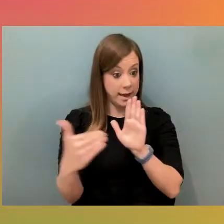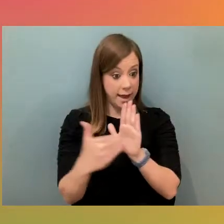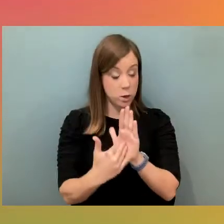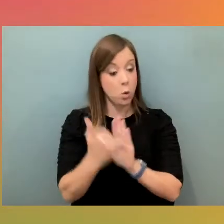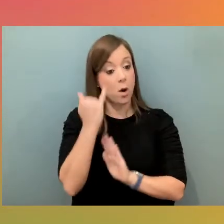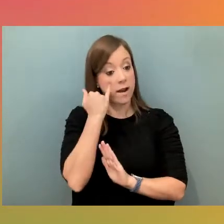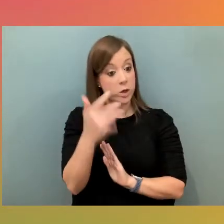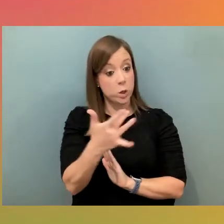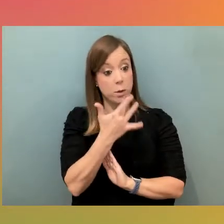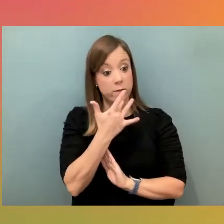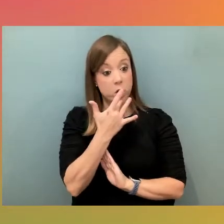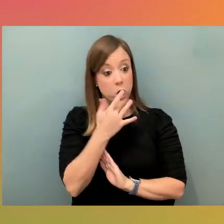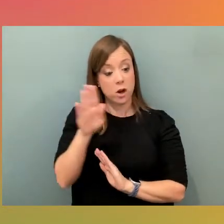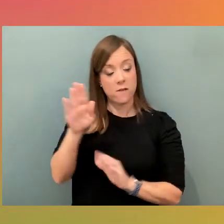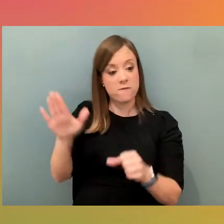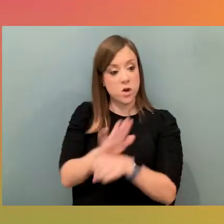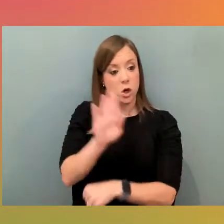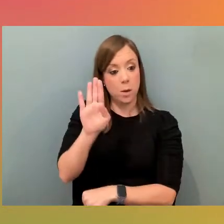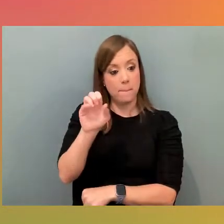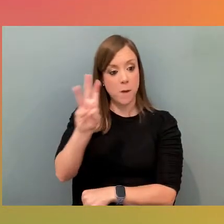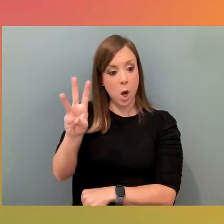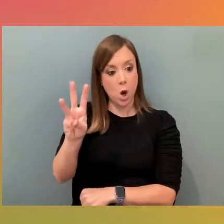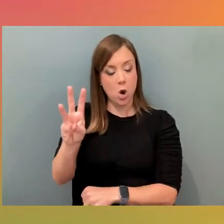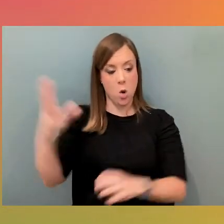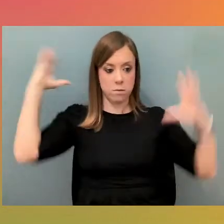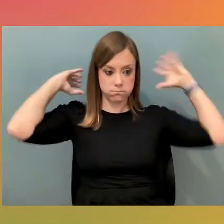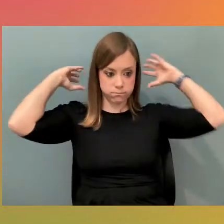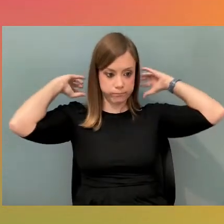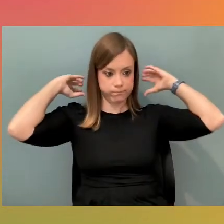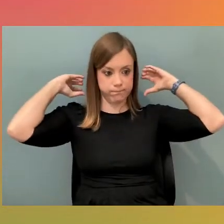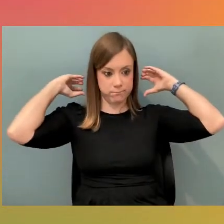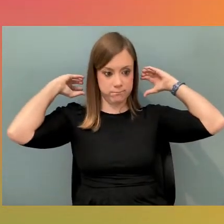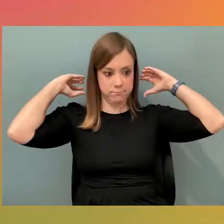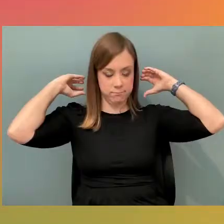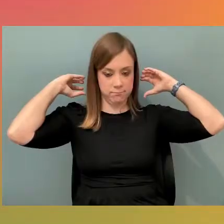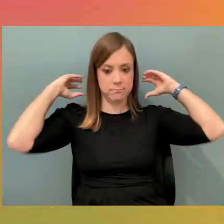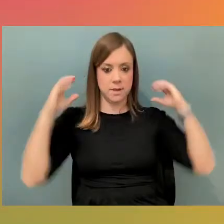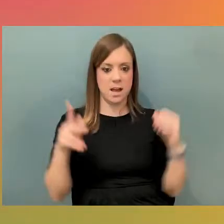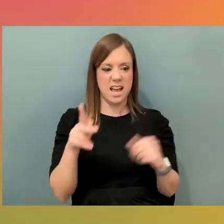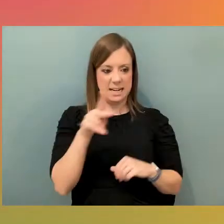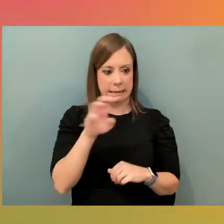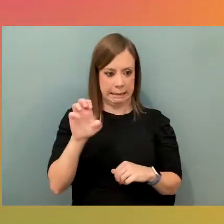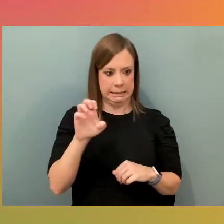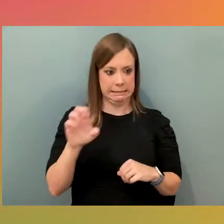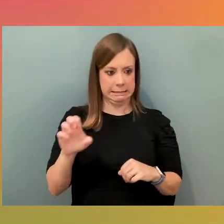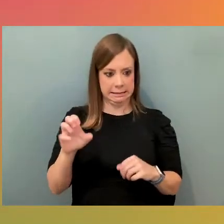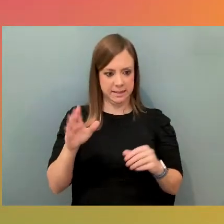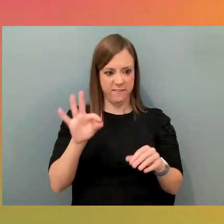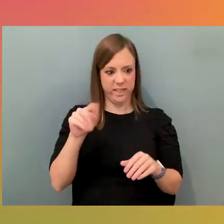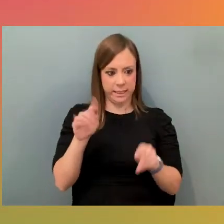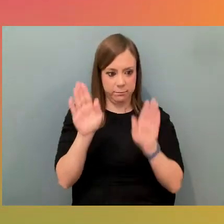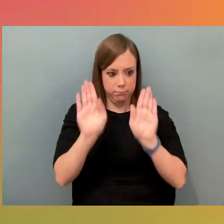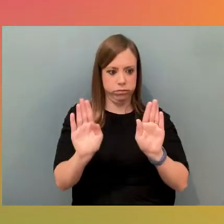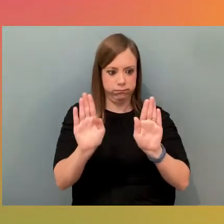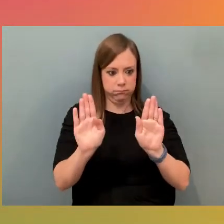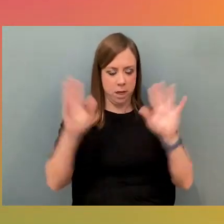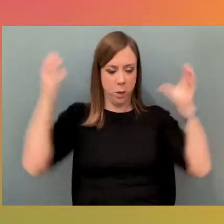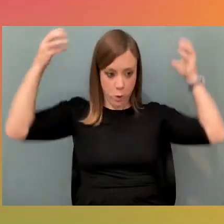WE JUST DID. OR YOU CAN COME INTO A BOW IF YOU WOULD LIKE TO.